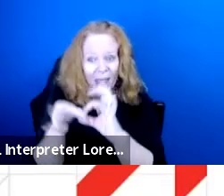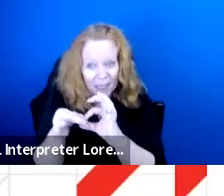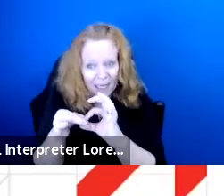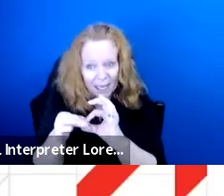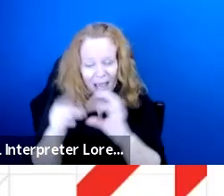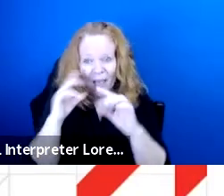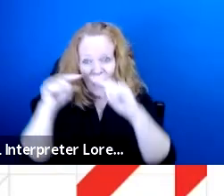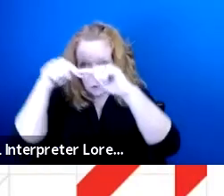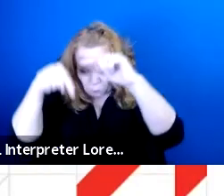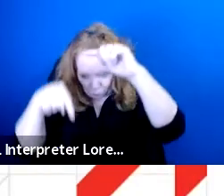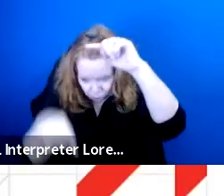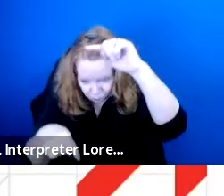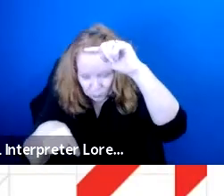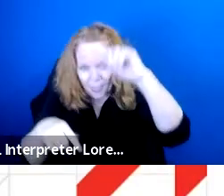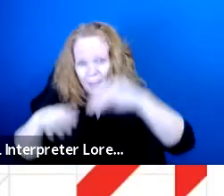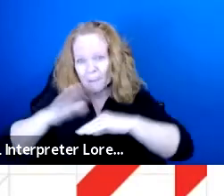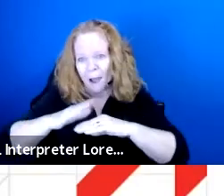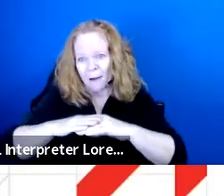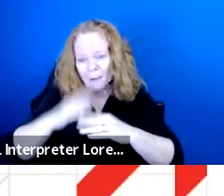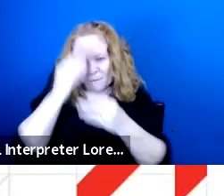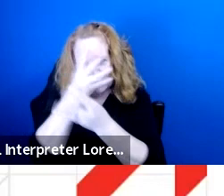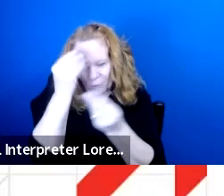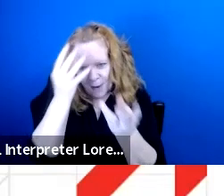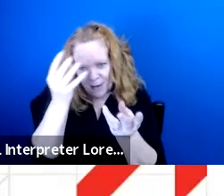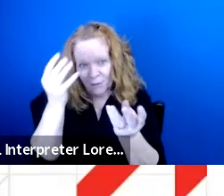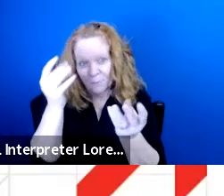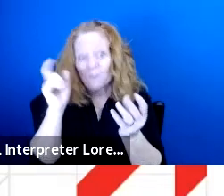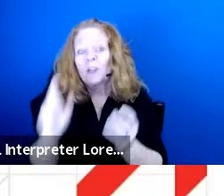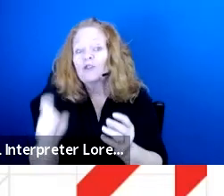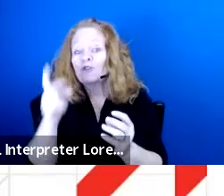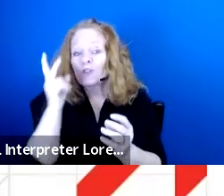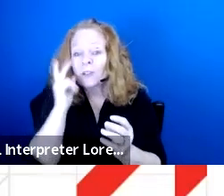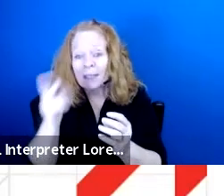to the bottom of the session information you should find the speaker uploaded SL slides and